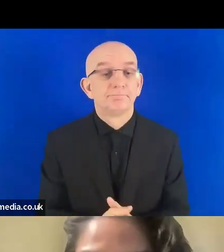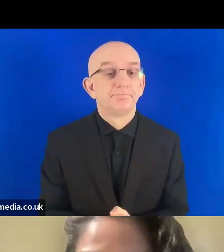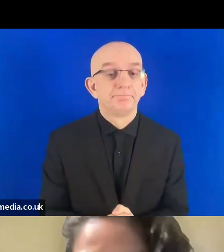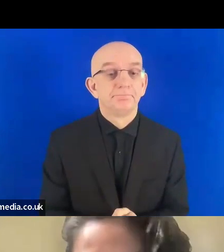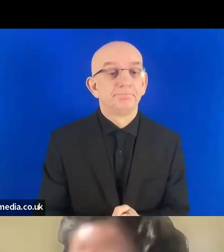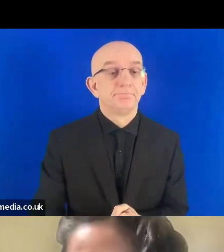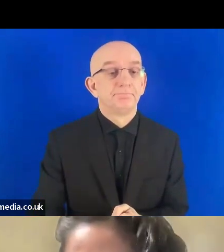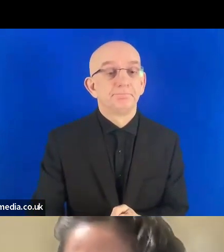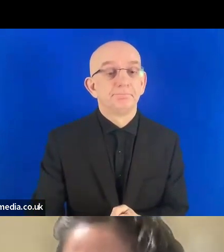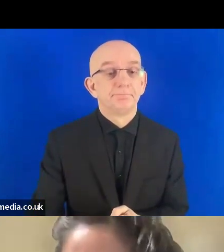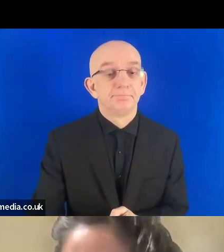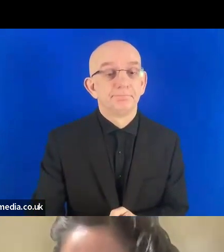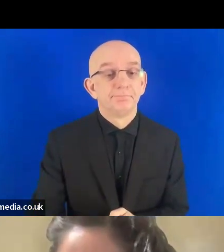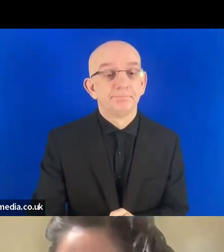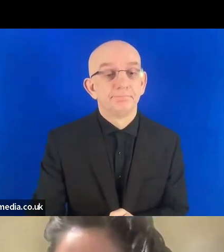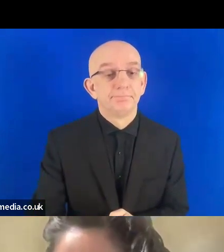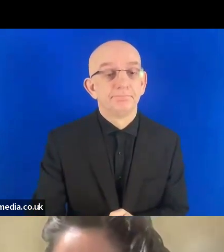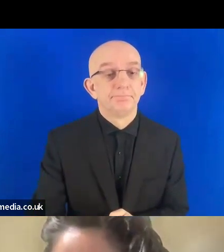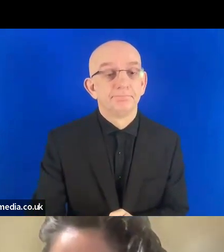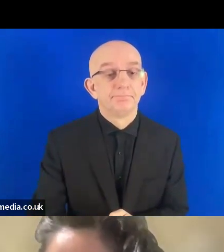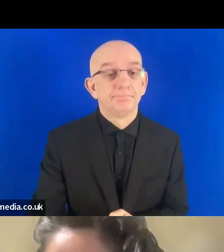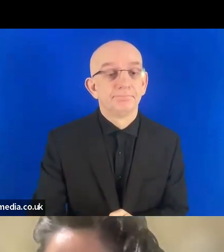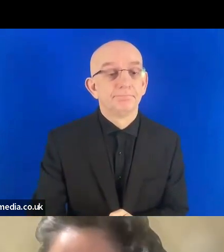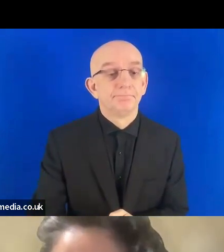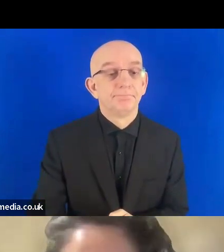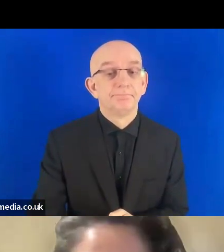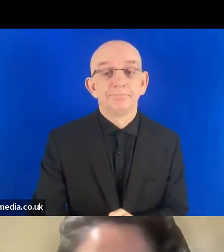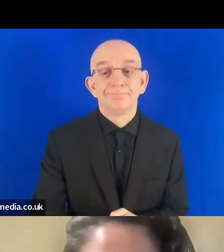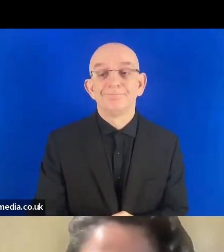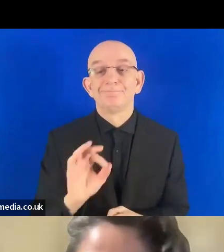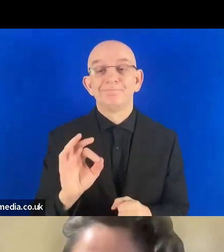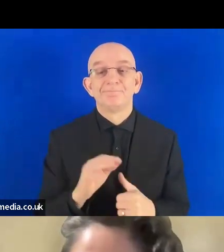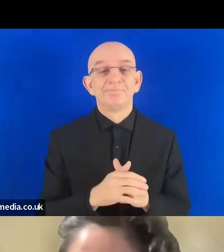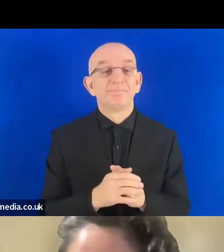Okay, okay.